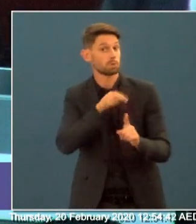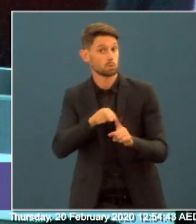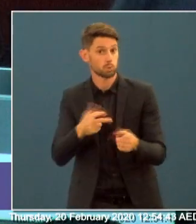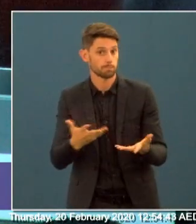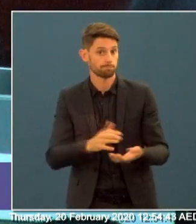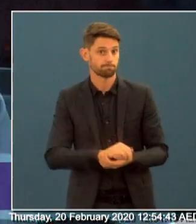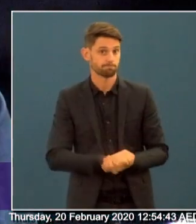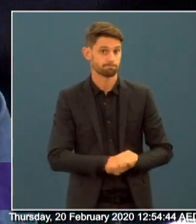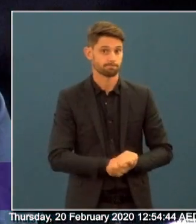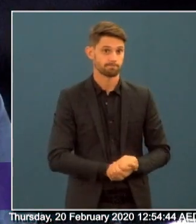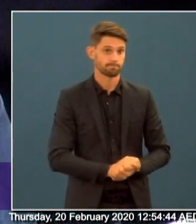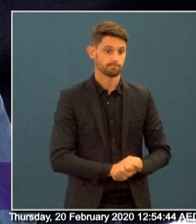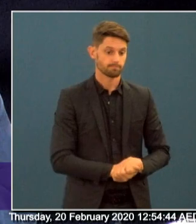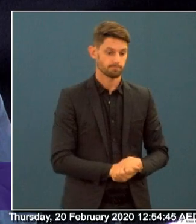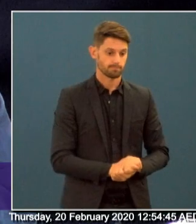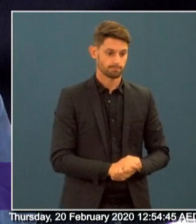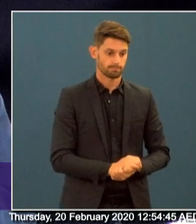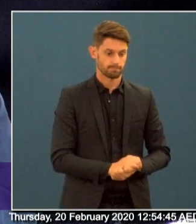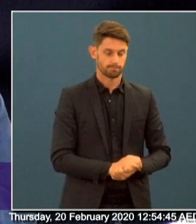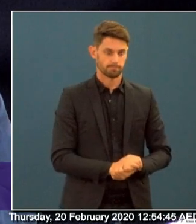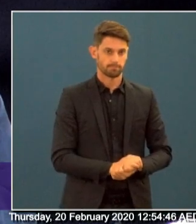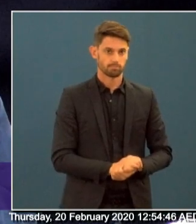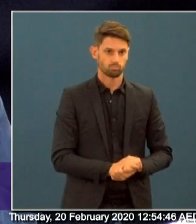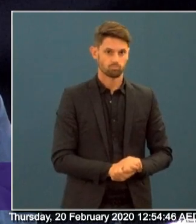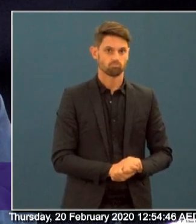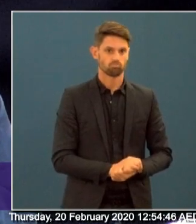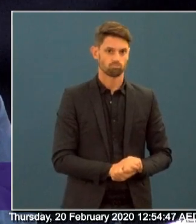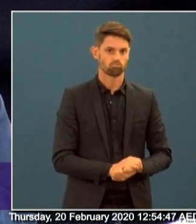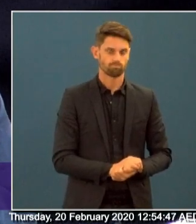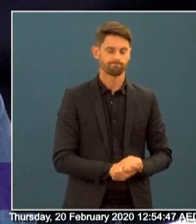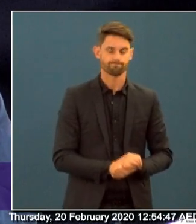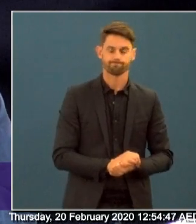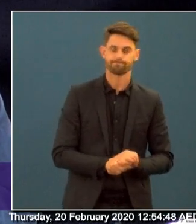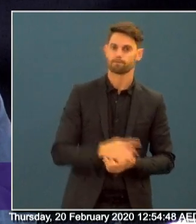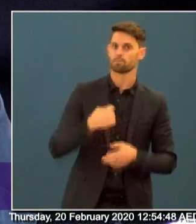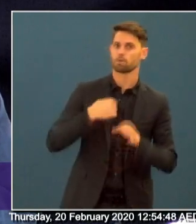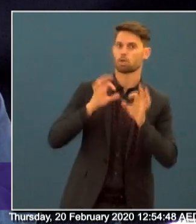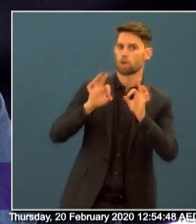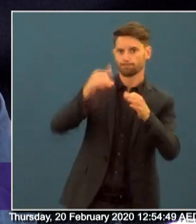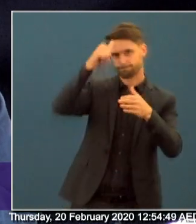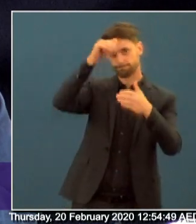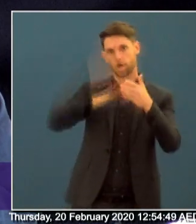Thank you. Certainly, I'm not an expert in the National Coronial Information System